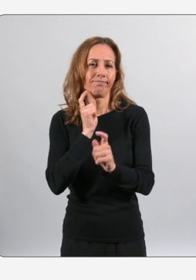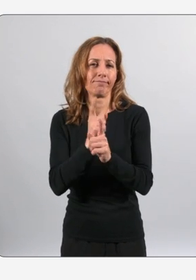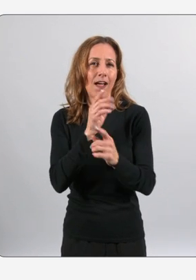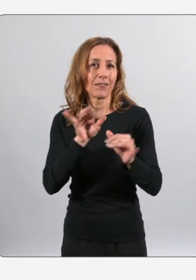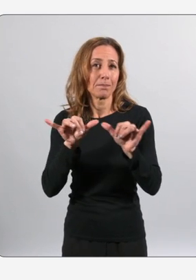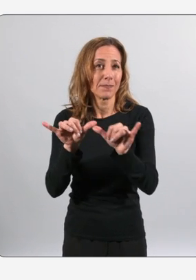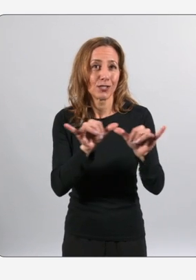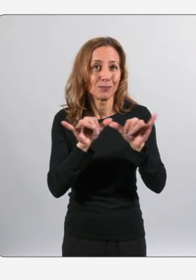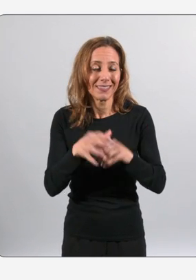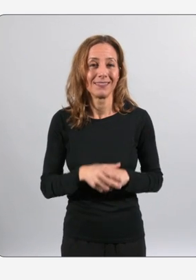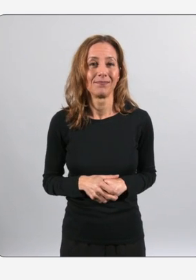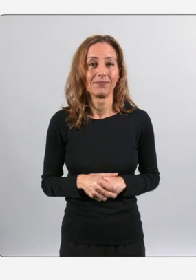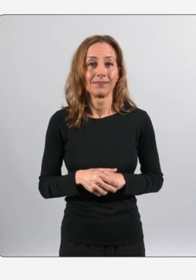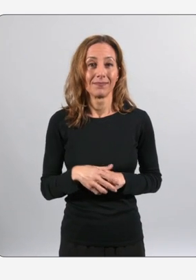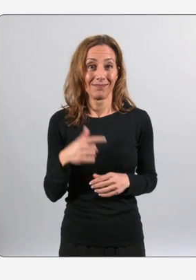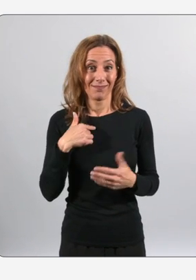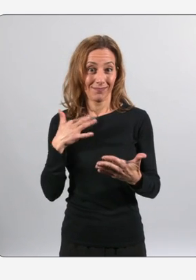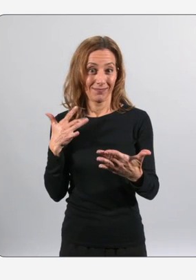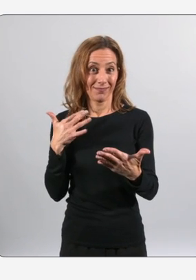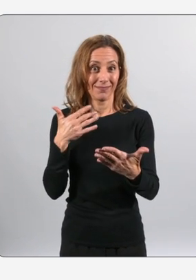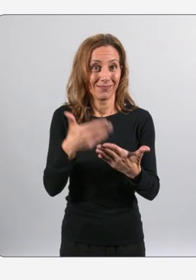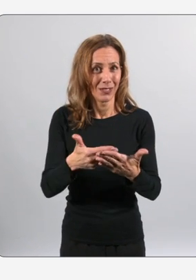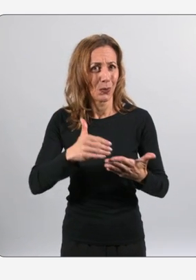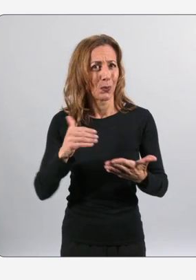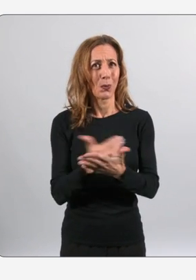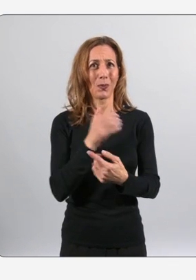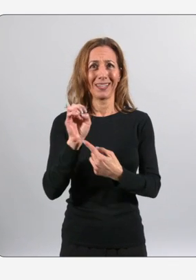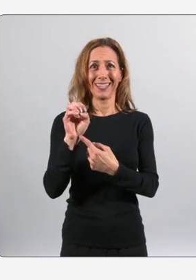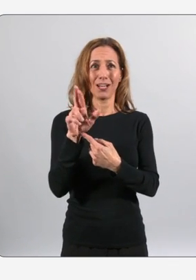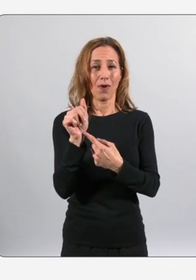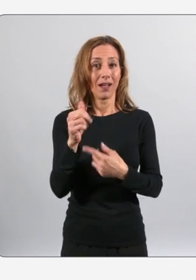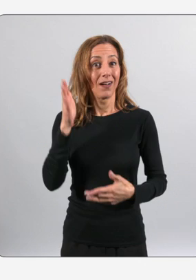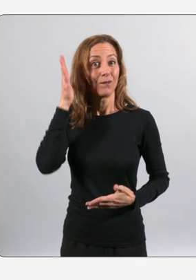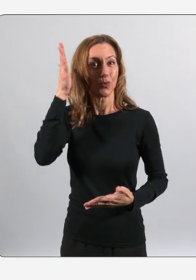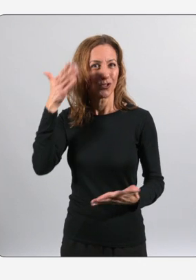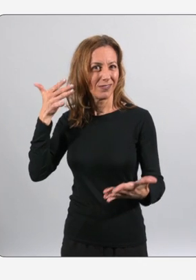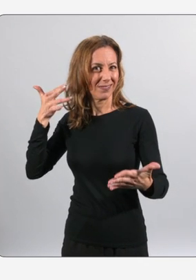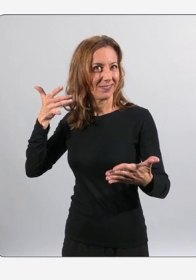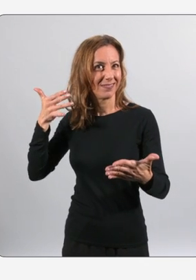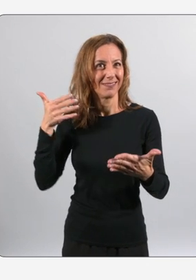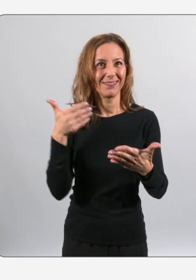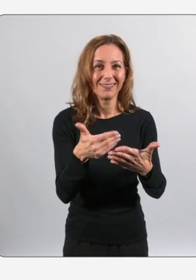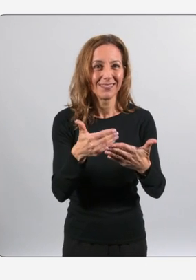We're in a new era, and the future is arriving fast. We'll look back on this time as the moment when it finally